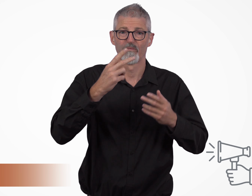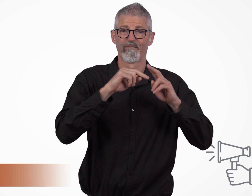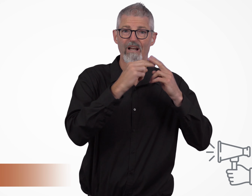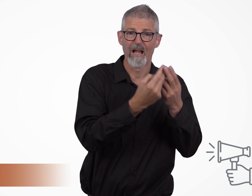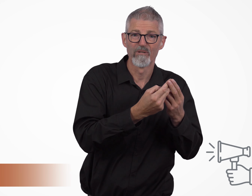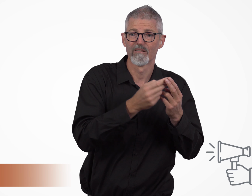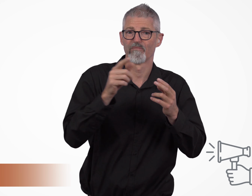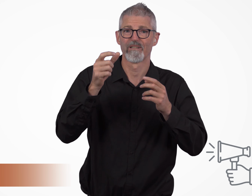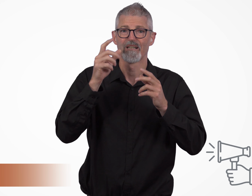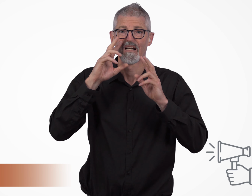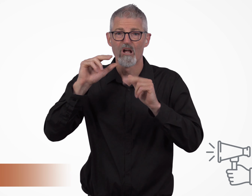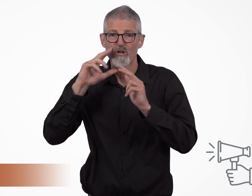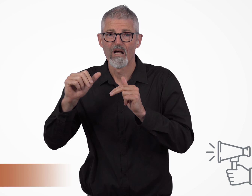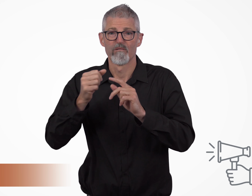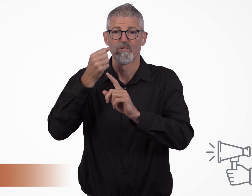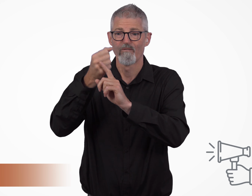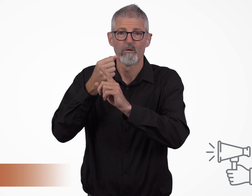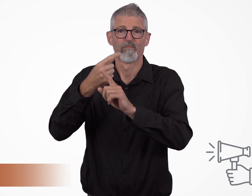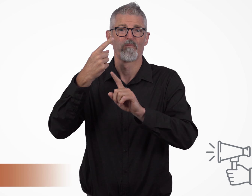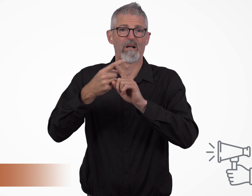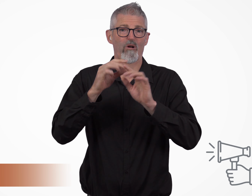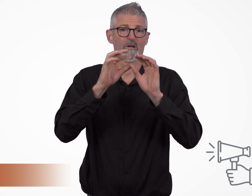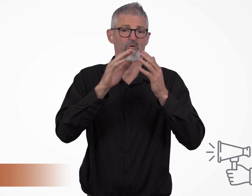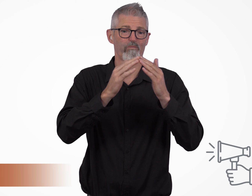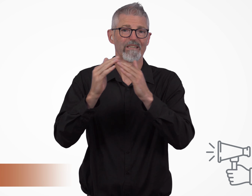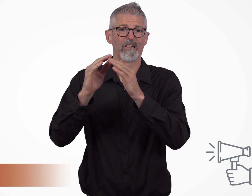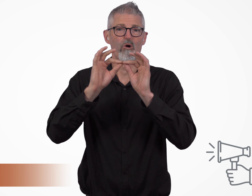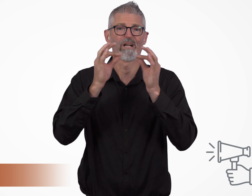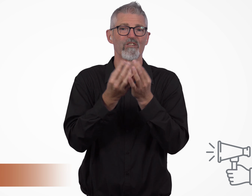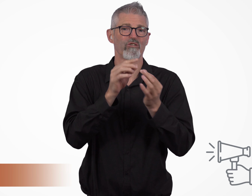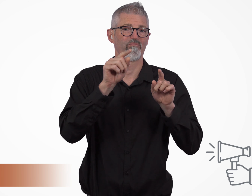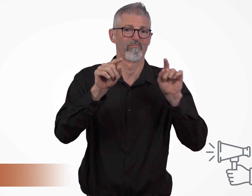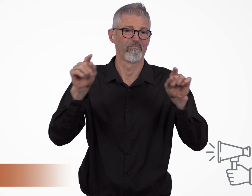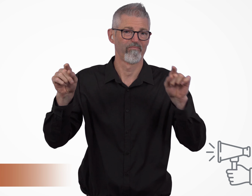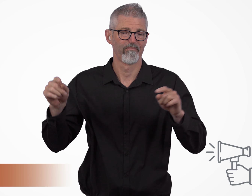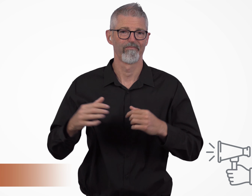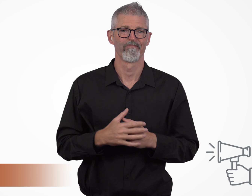families and caregivers of children with disability, and advocacy and community organisations.